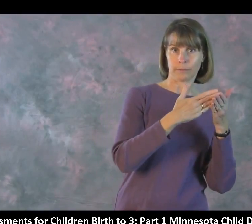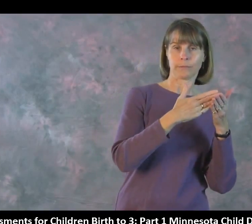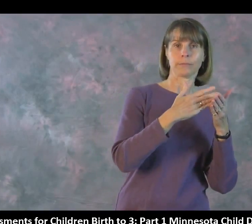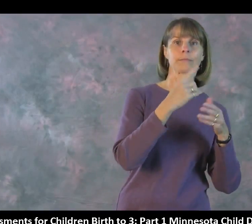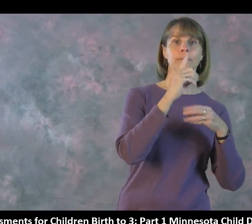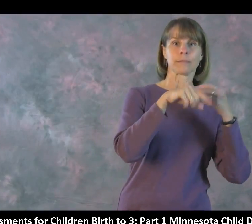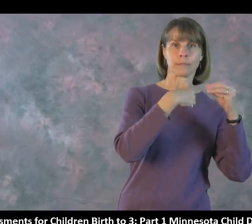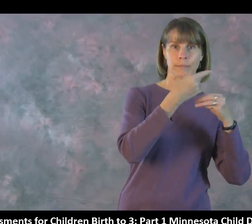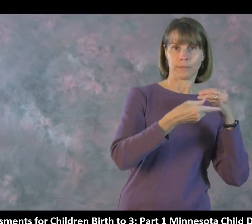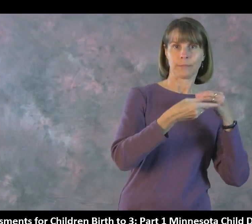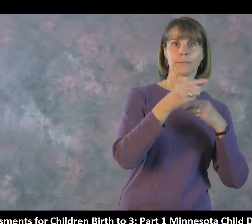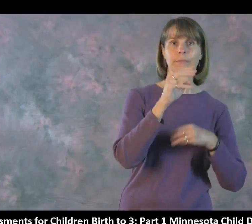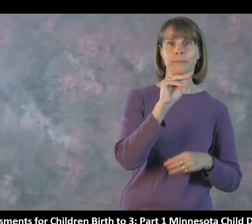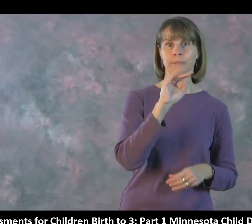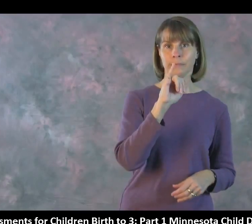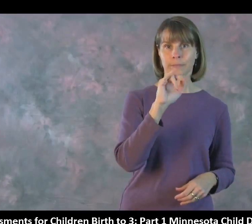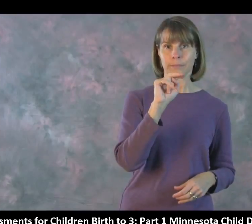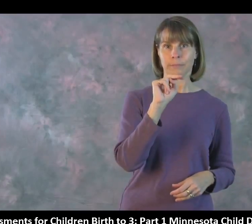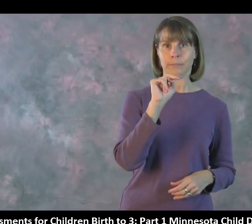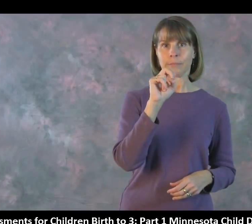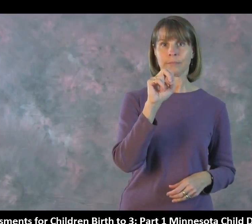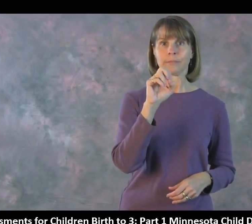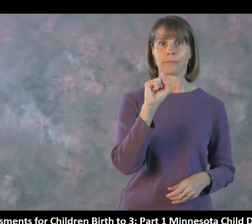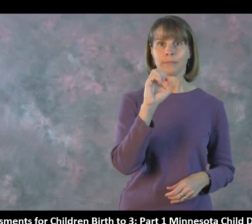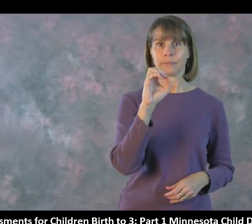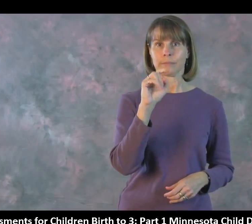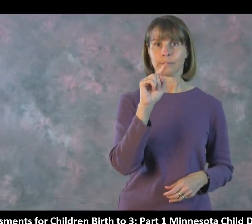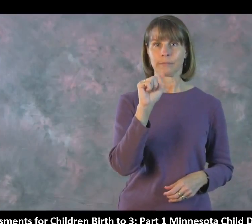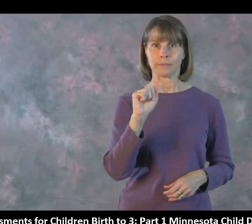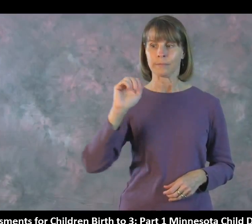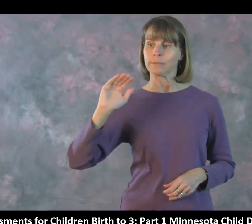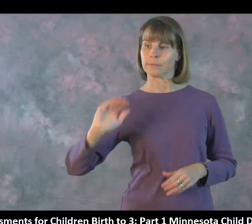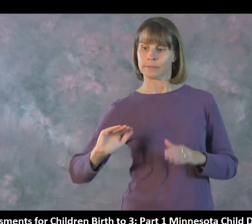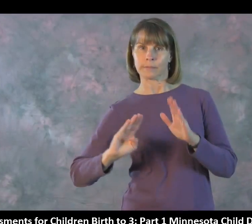The first one will be discussing